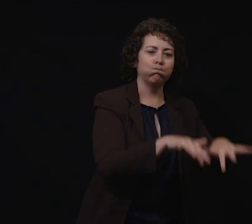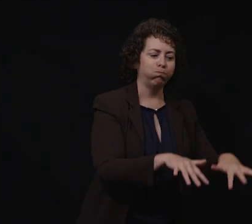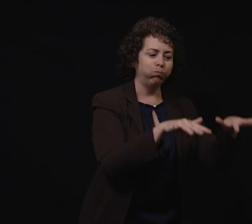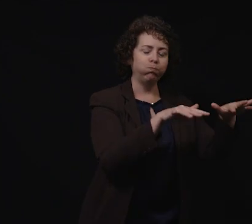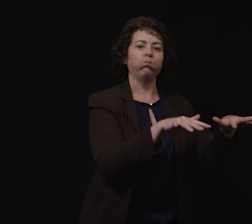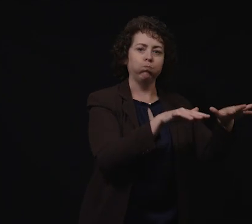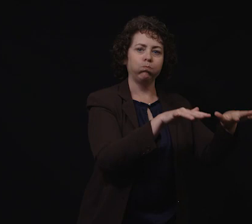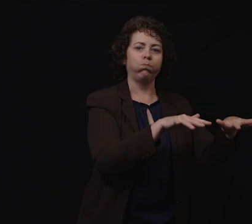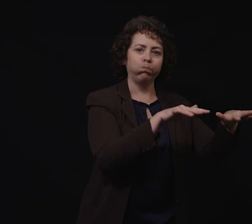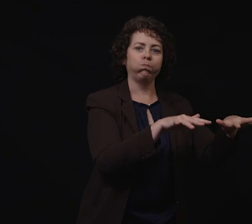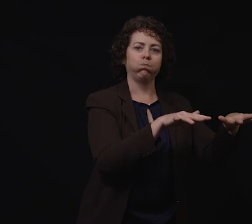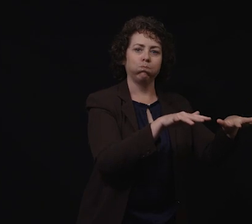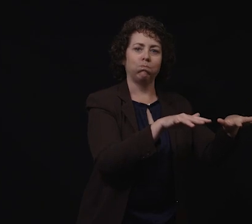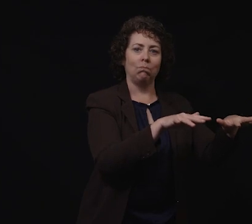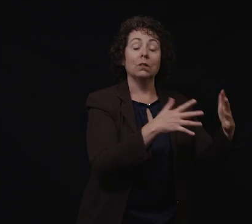weather forecasters are